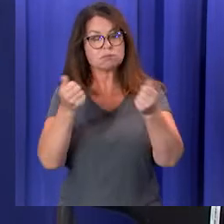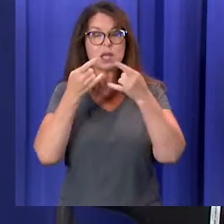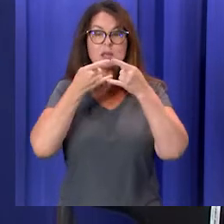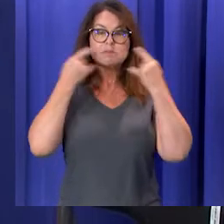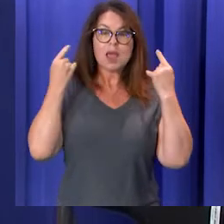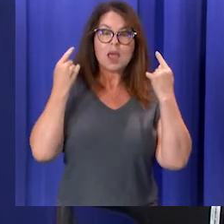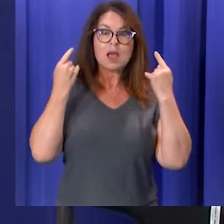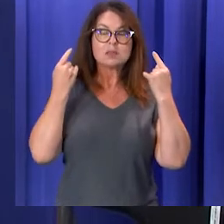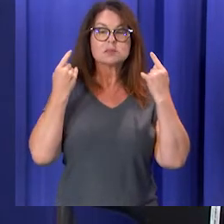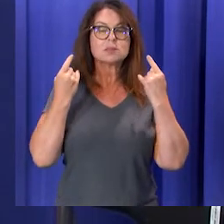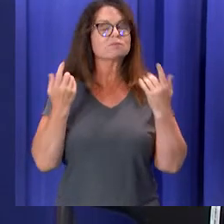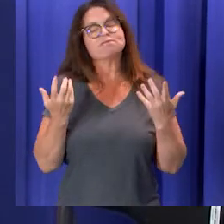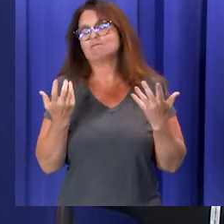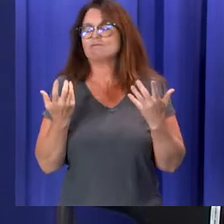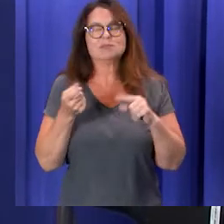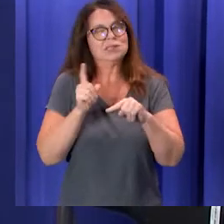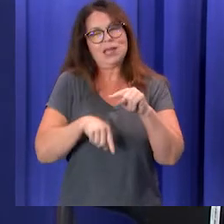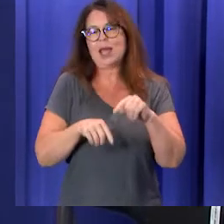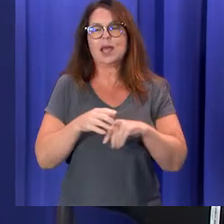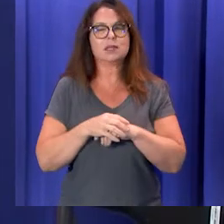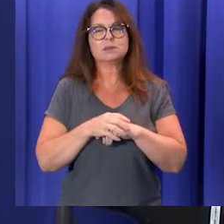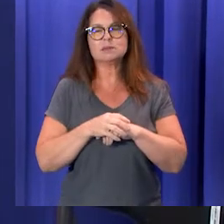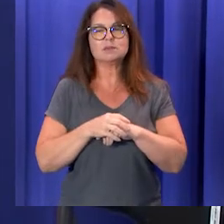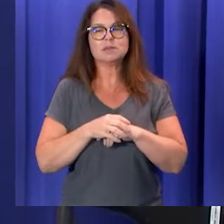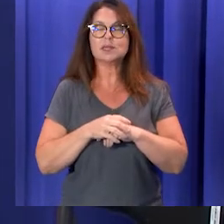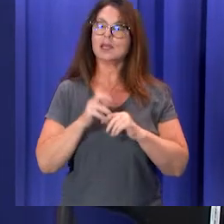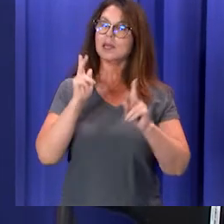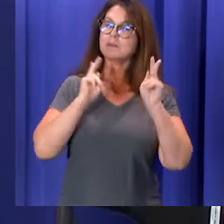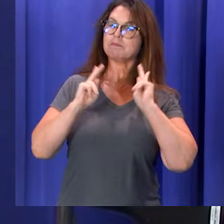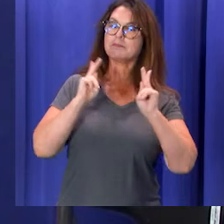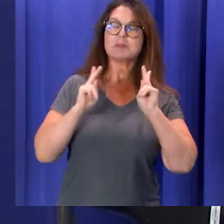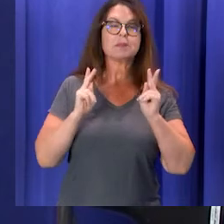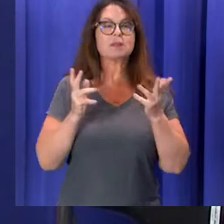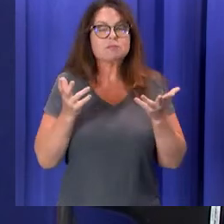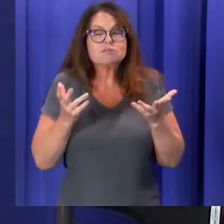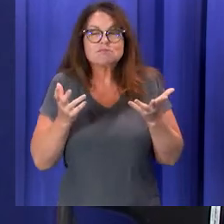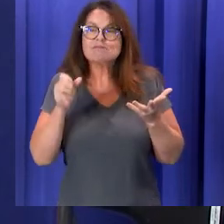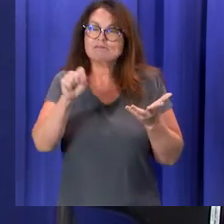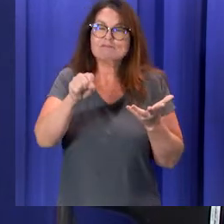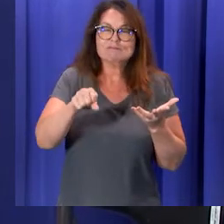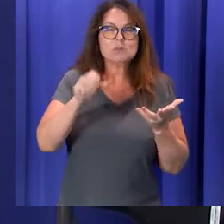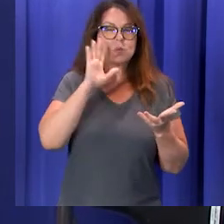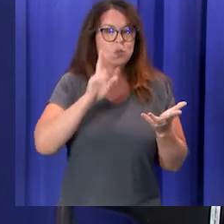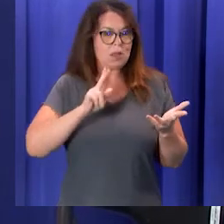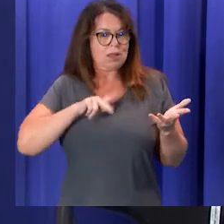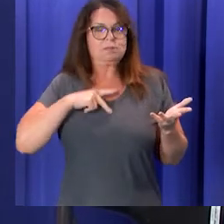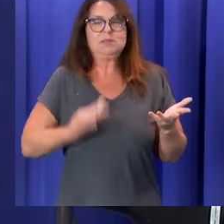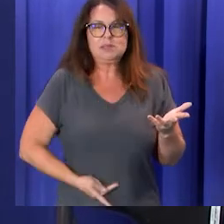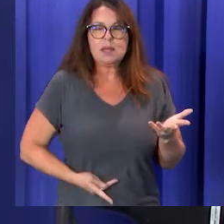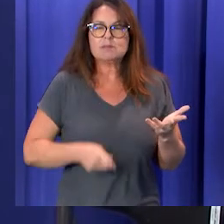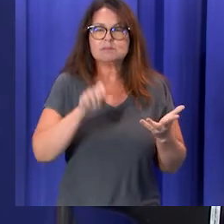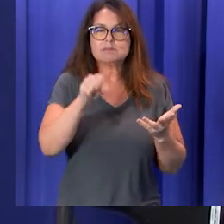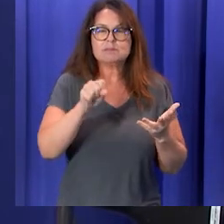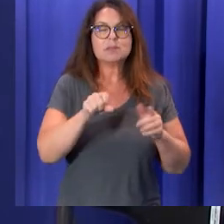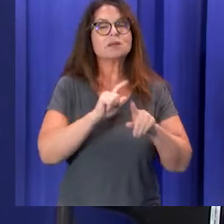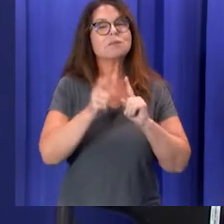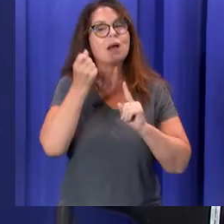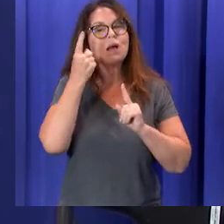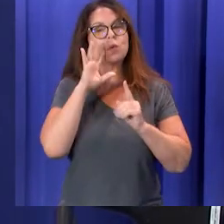We cannot support the refusal to make hard decisions that will upset some but likely save many.